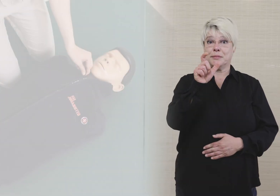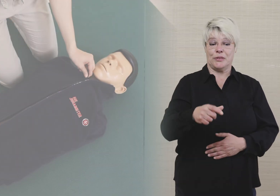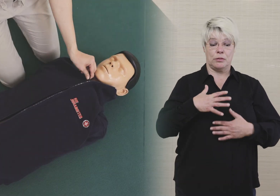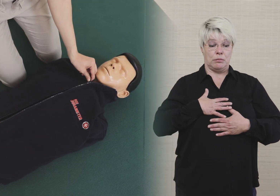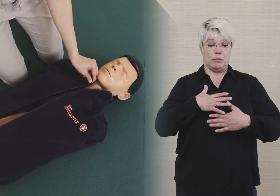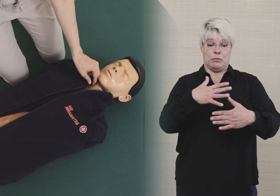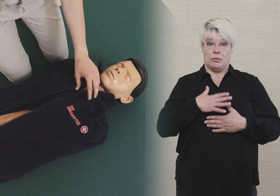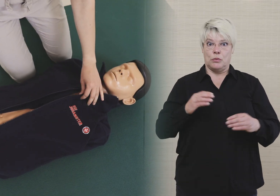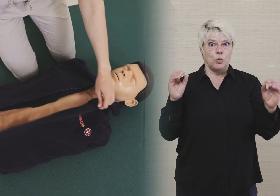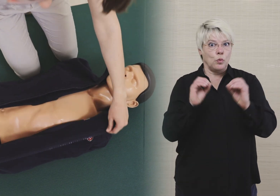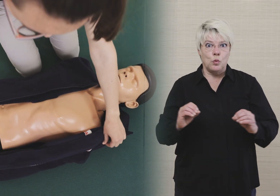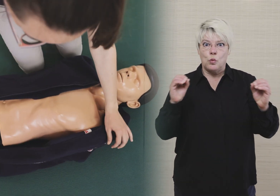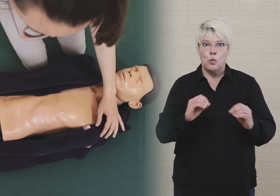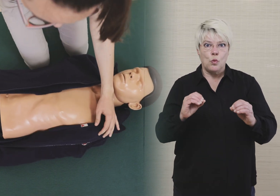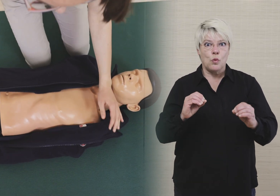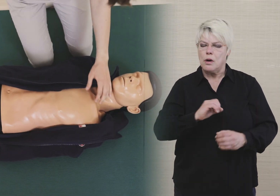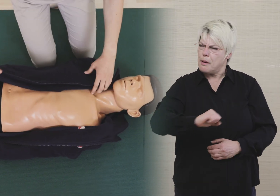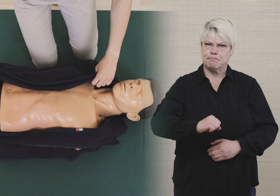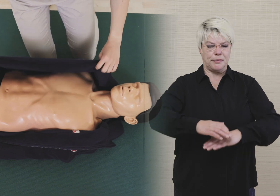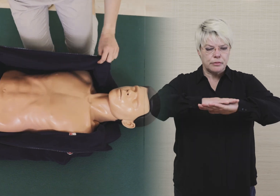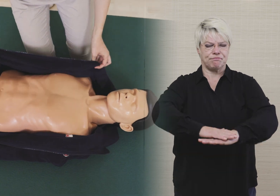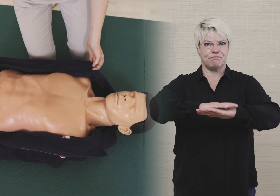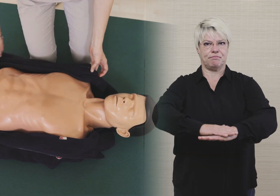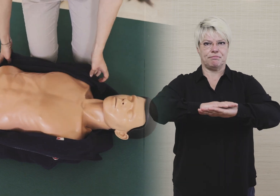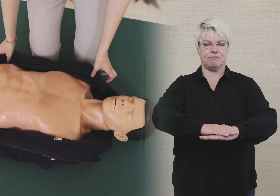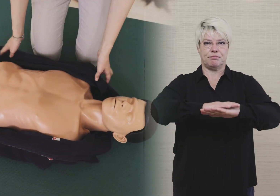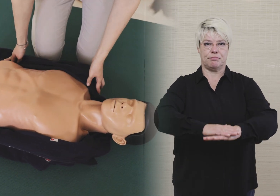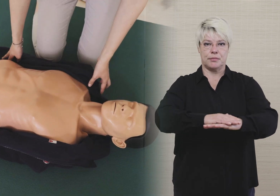But if the person is not breathing you need to do Cardiopulmonary Resuscitation (CPR)